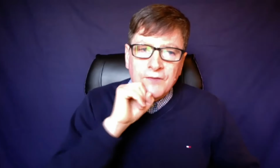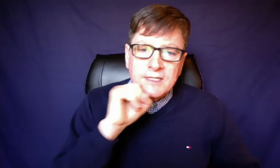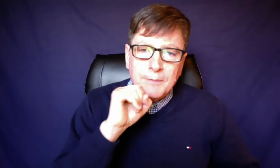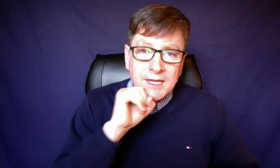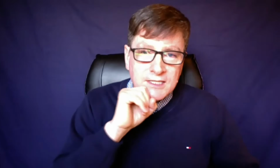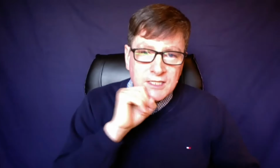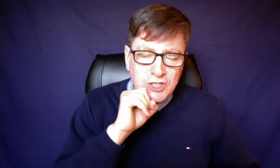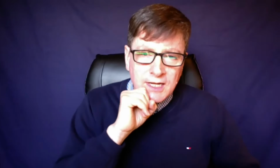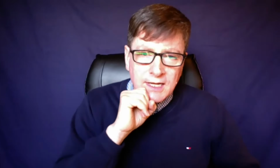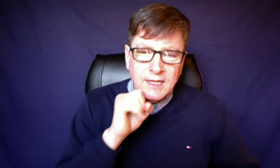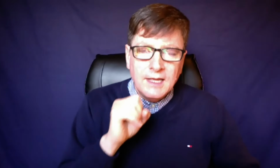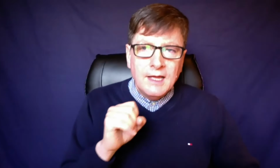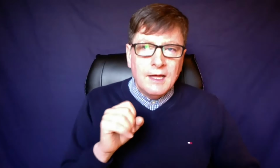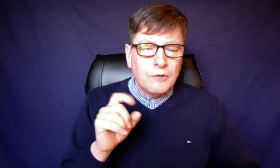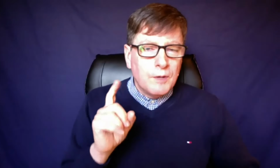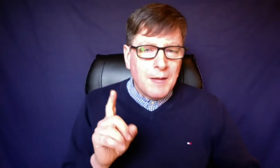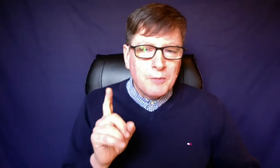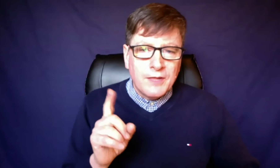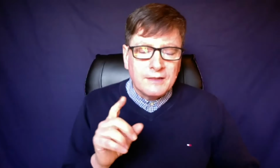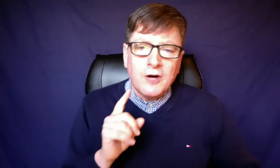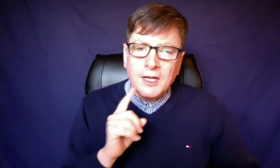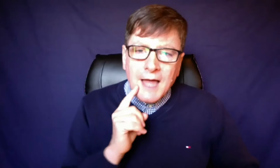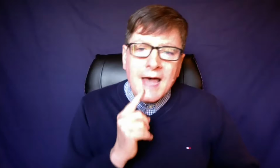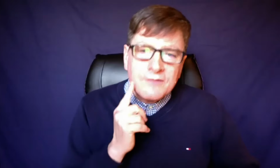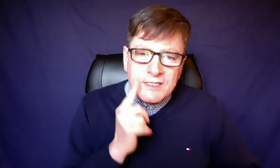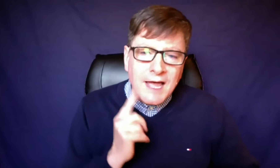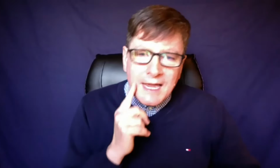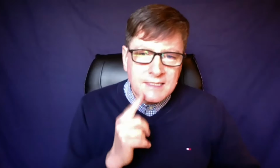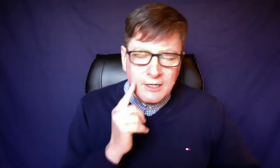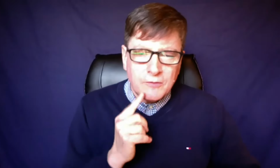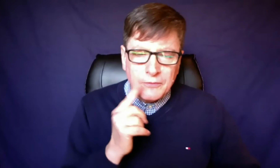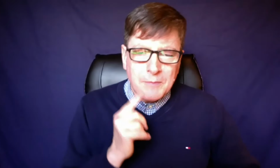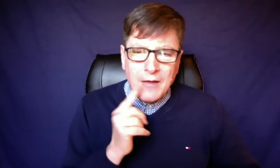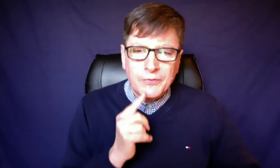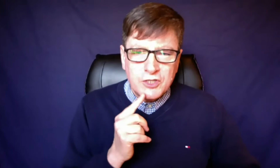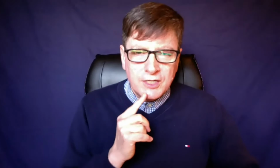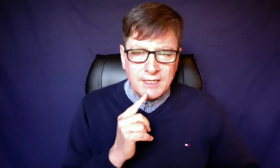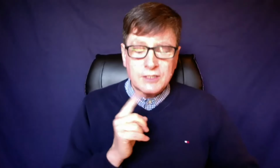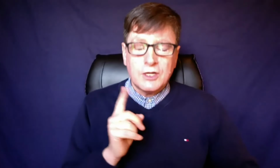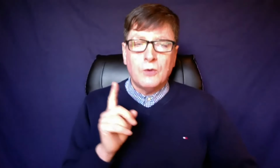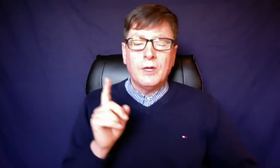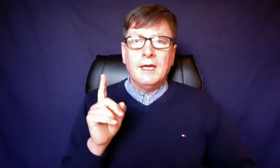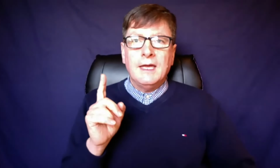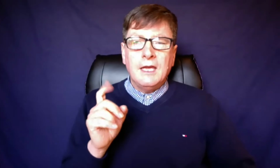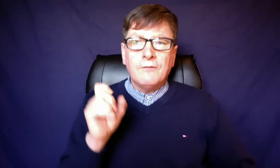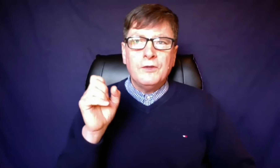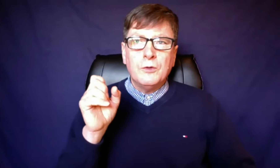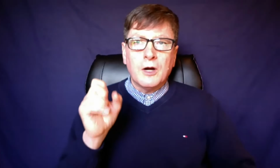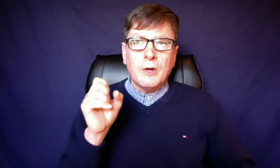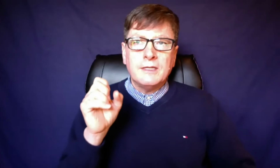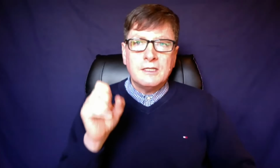to do different hand shapes so they're just going to kind of fit a fist up against the chin, remember